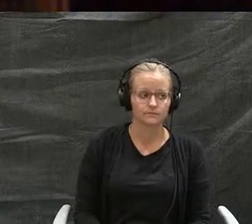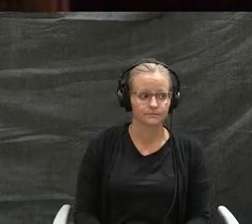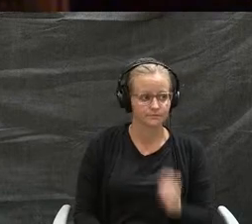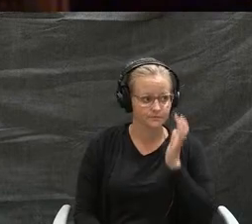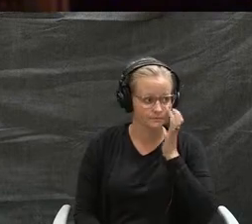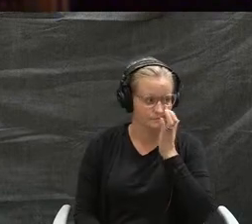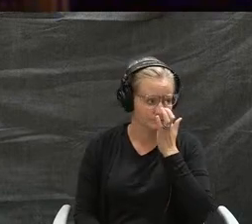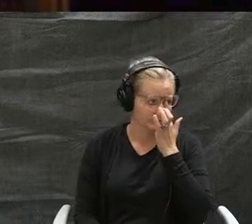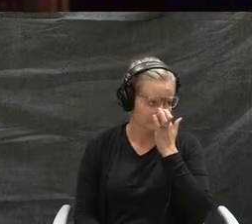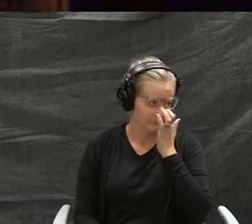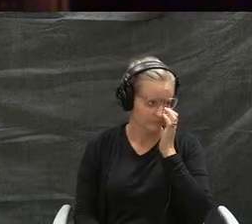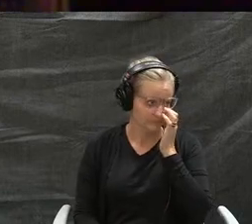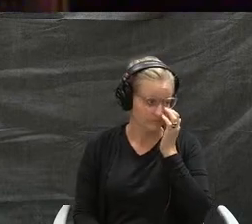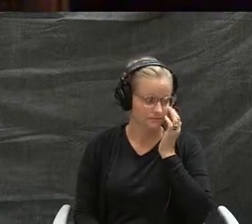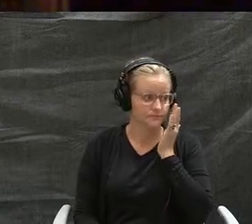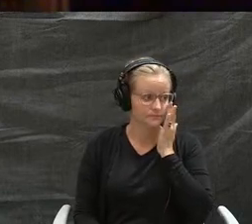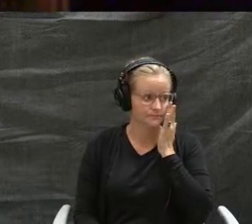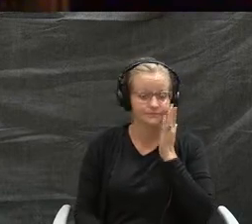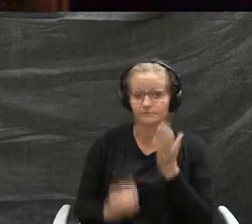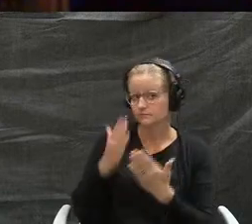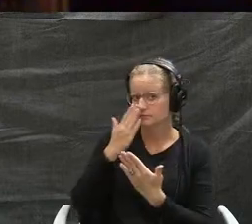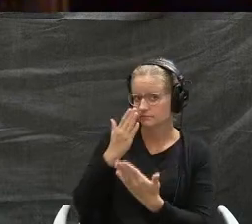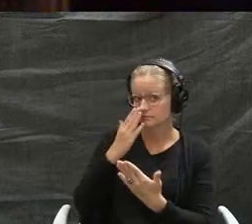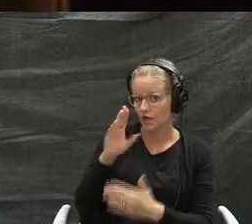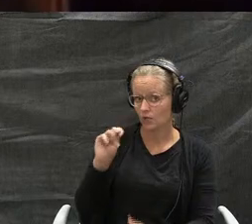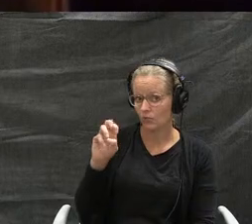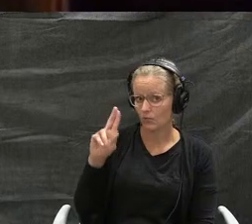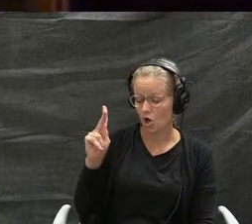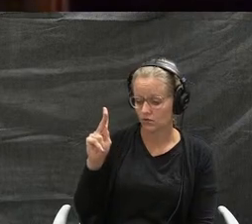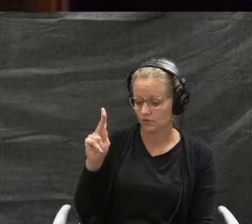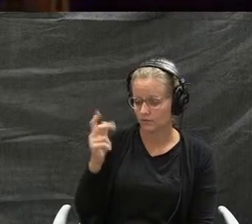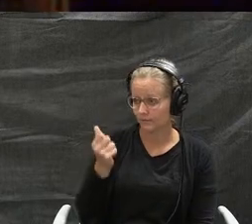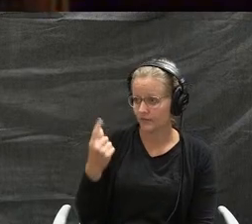anybody?